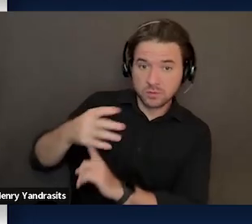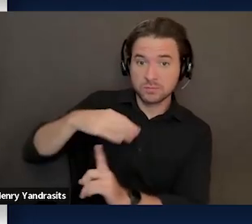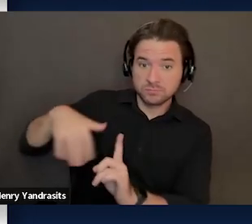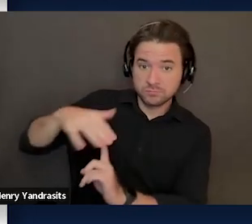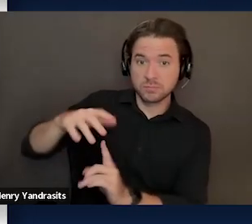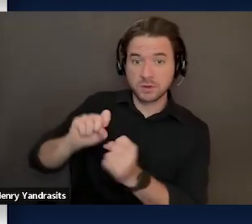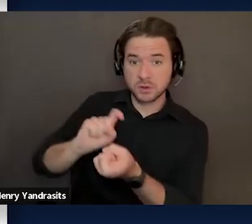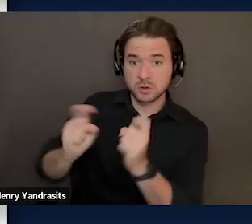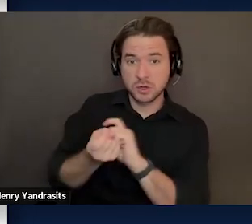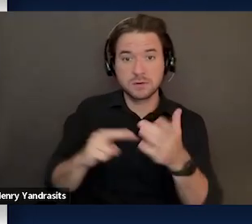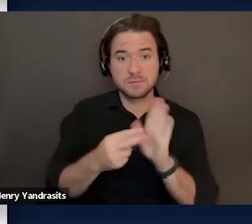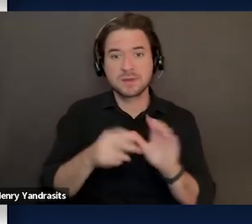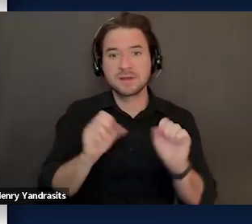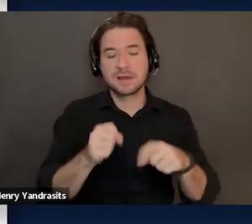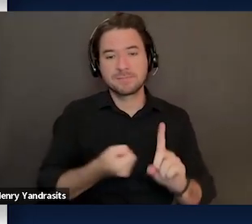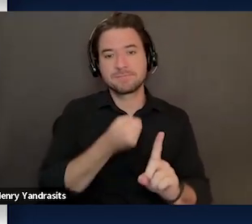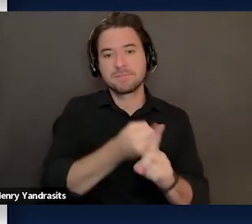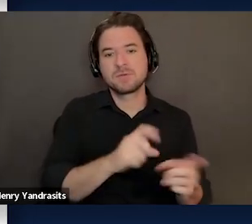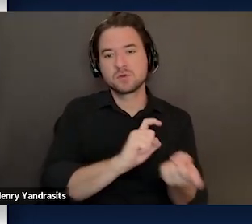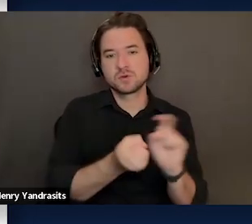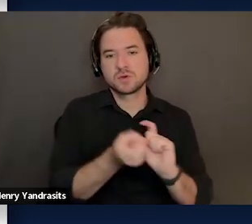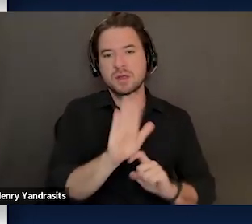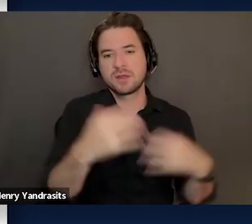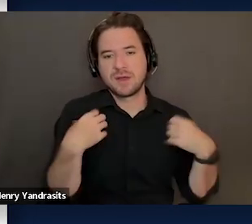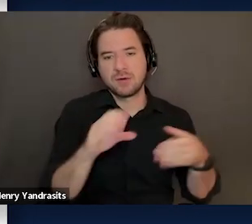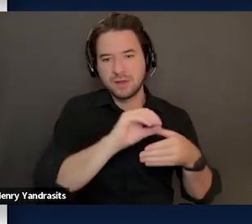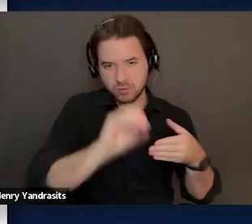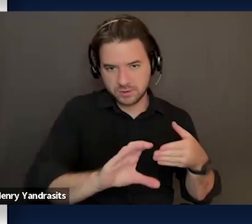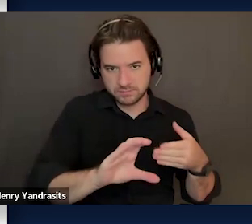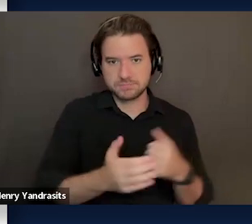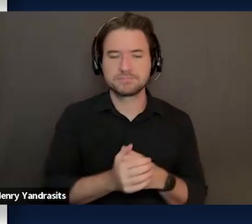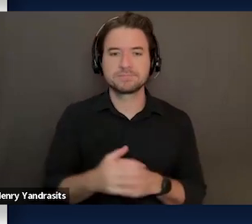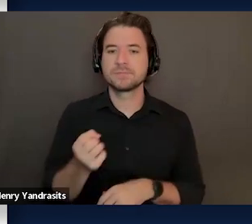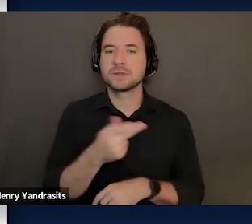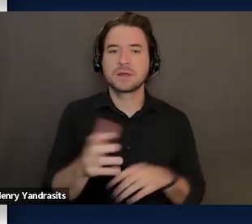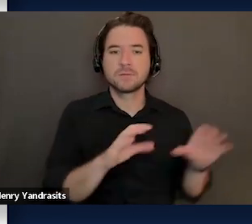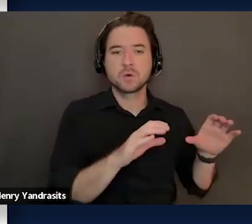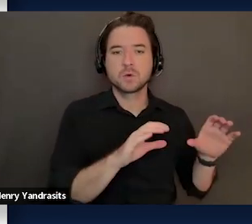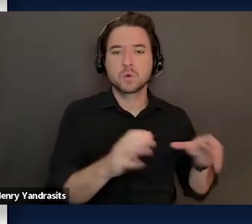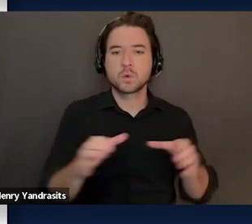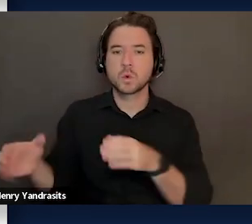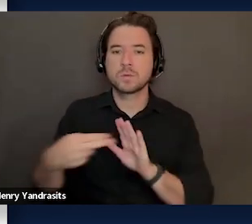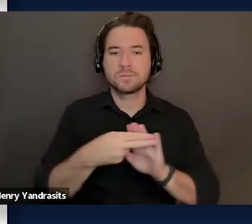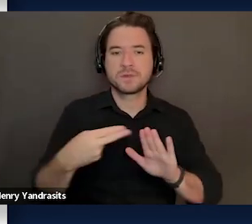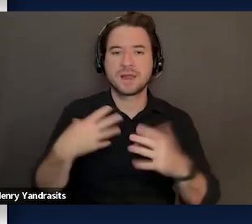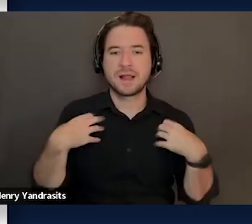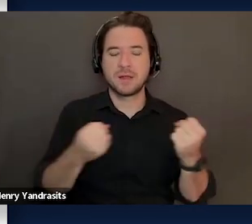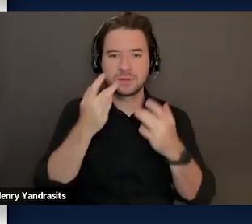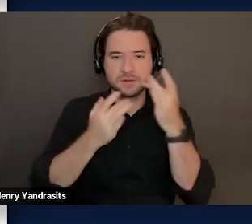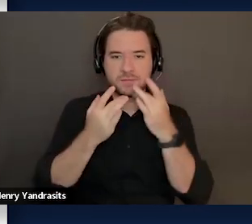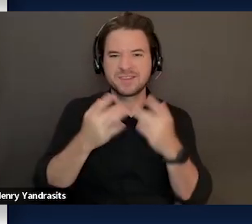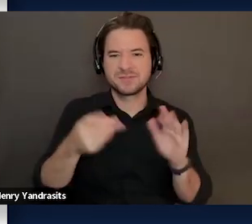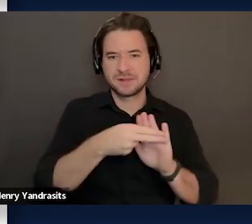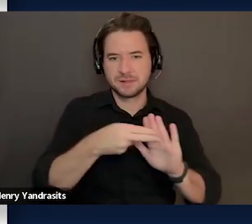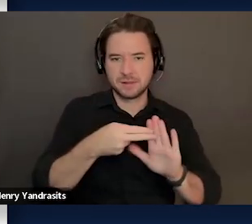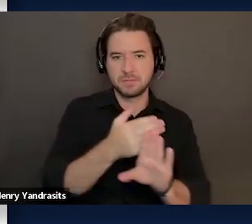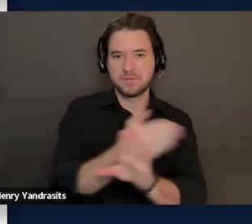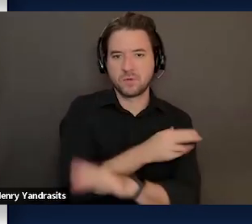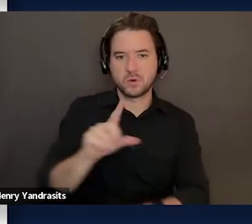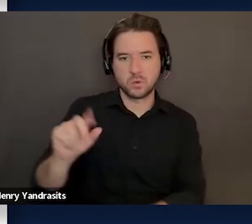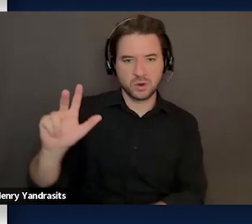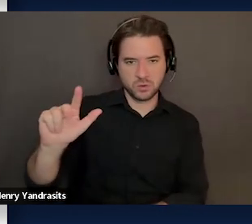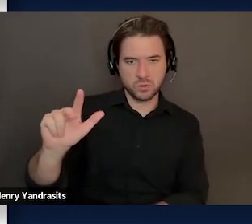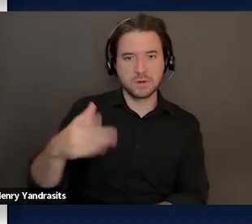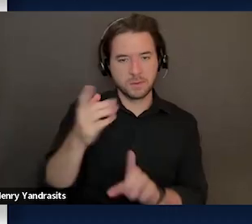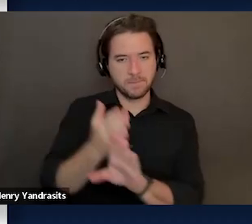between, uh, groups and their health outcomes. So, multiple groups have been granted the Health Disparity designation before 2023, before disabled people were considered.